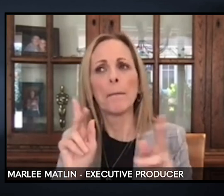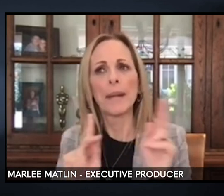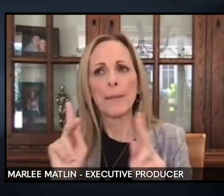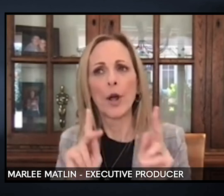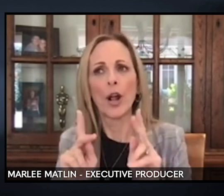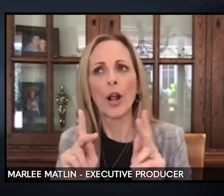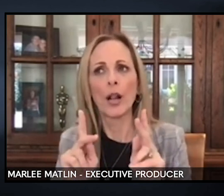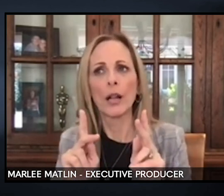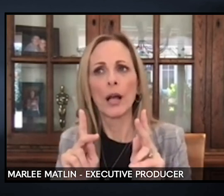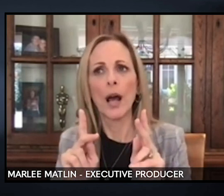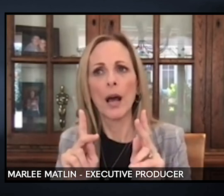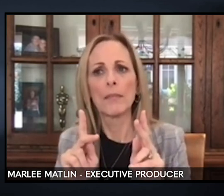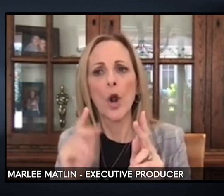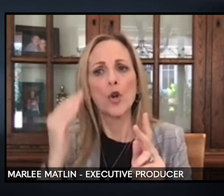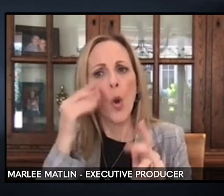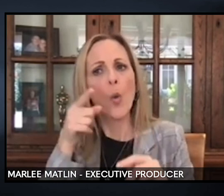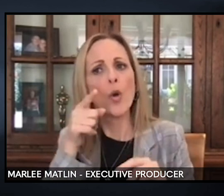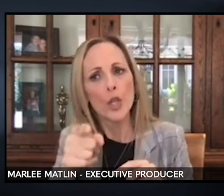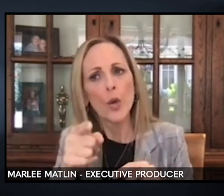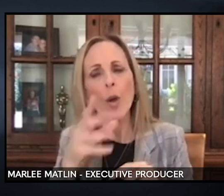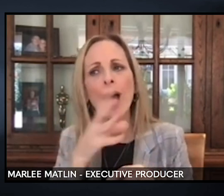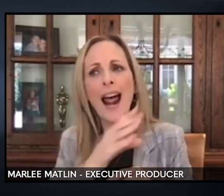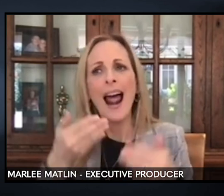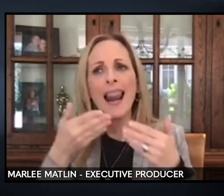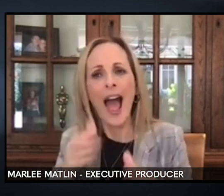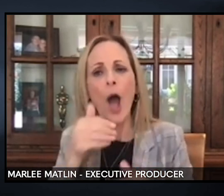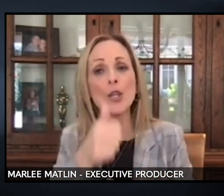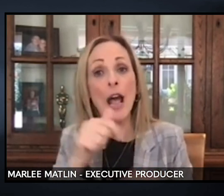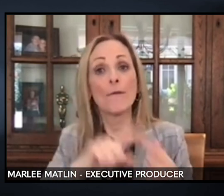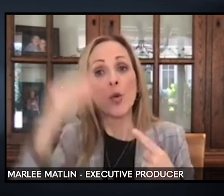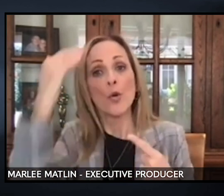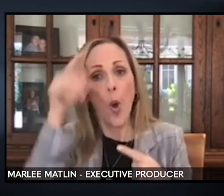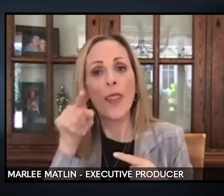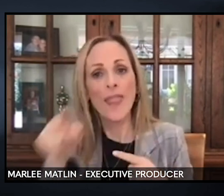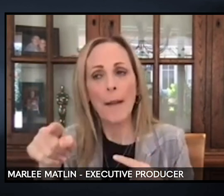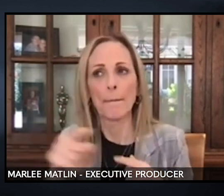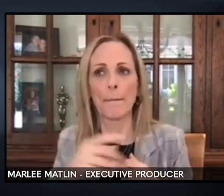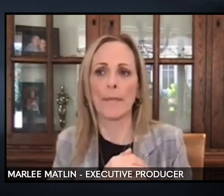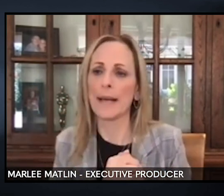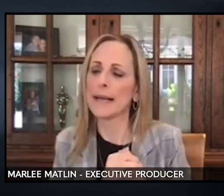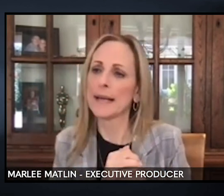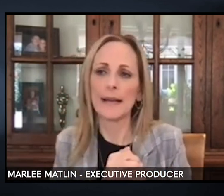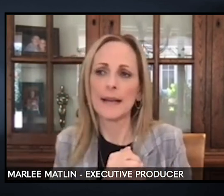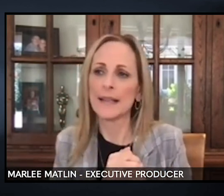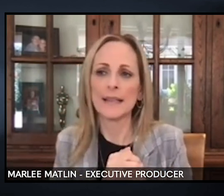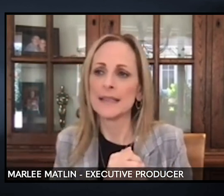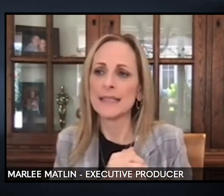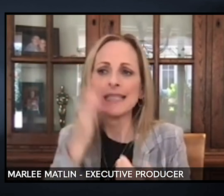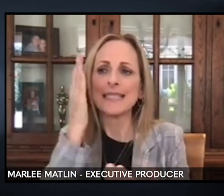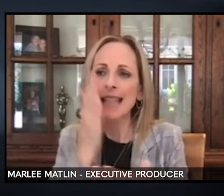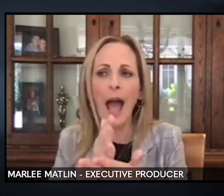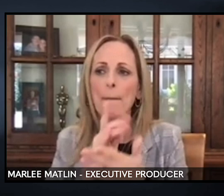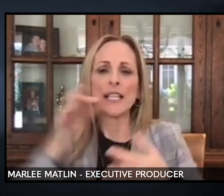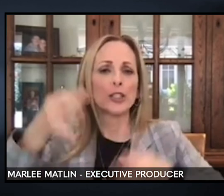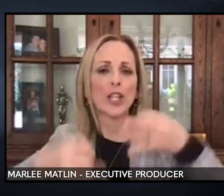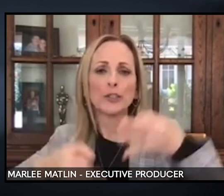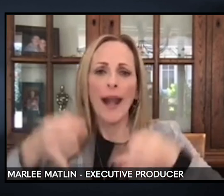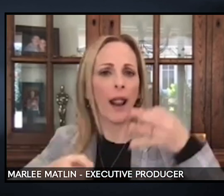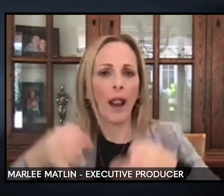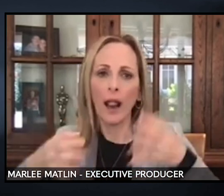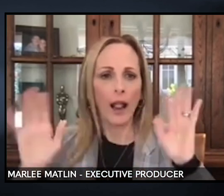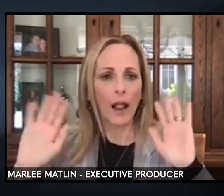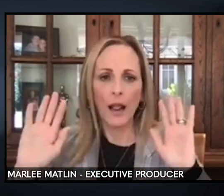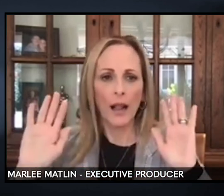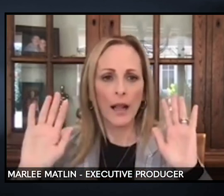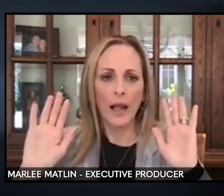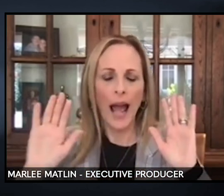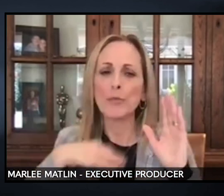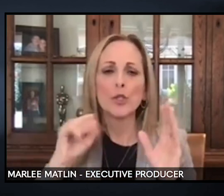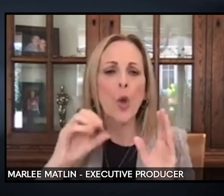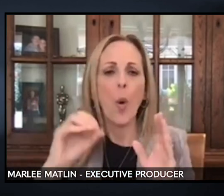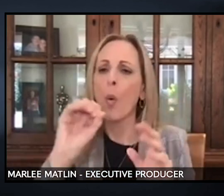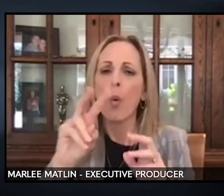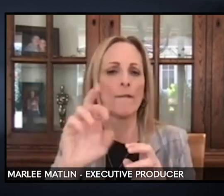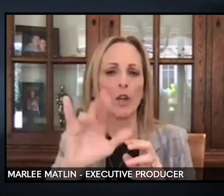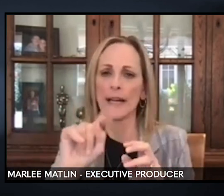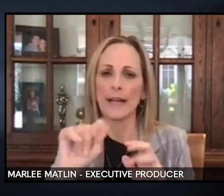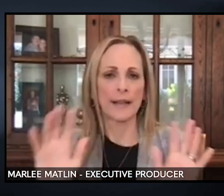and to let people know who you are, let yourself know them and stop judging. I'm